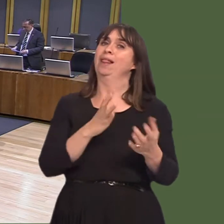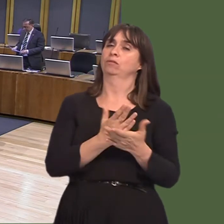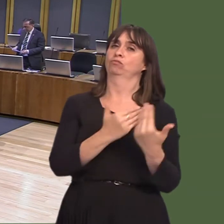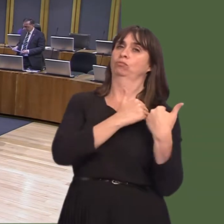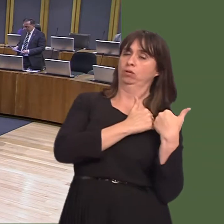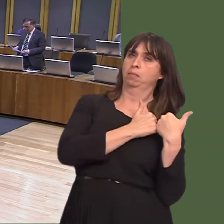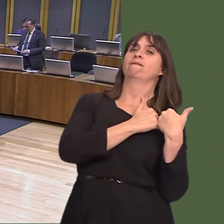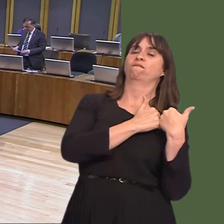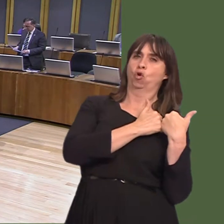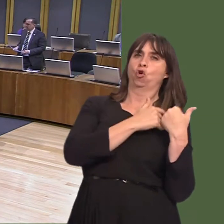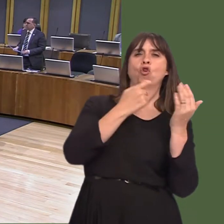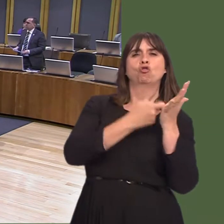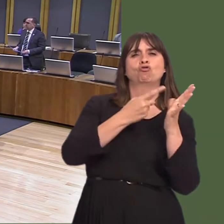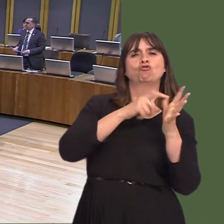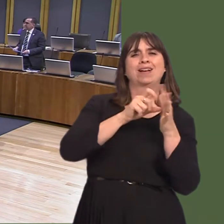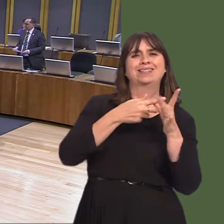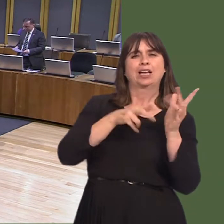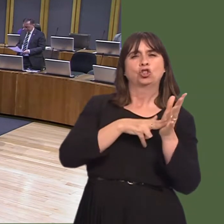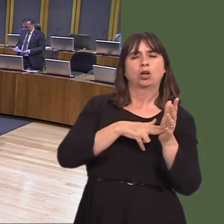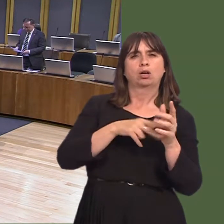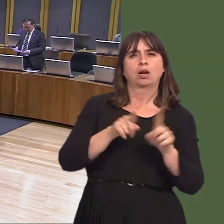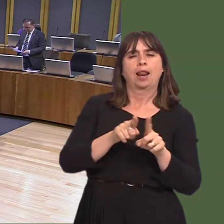we currently have no high-level waste disposal site in Wales.